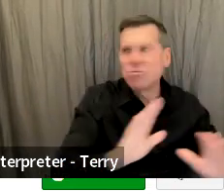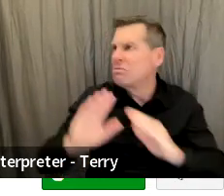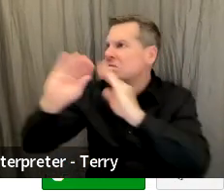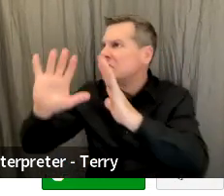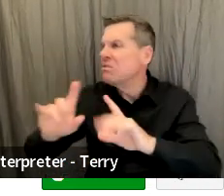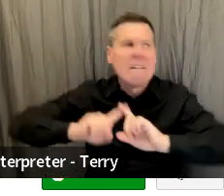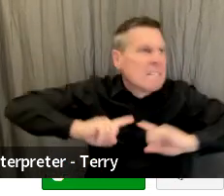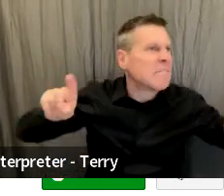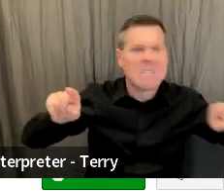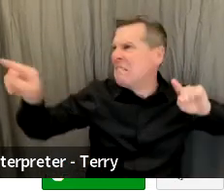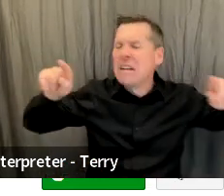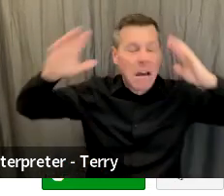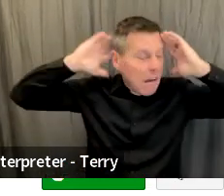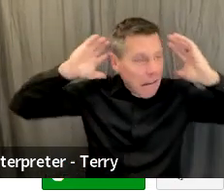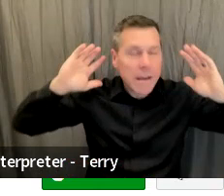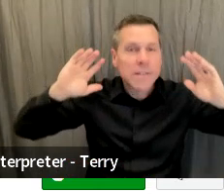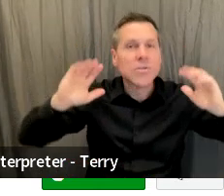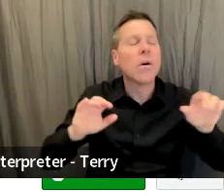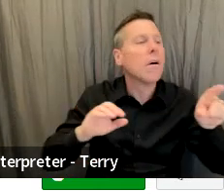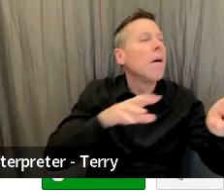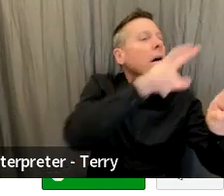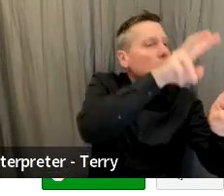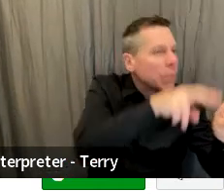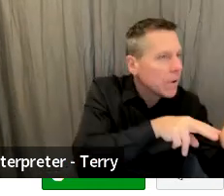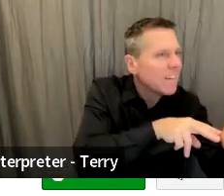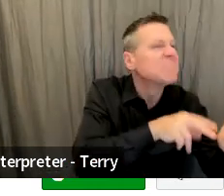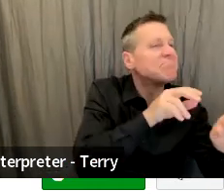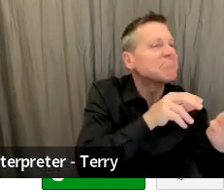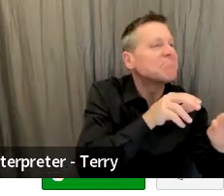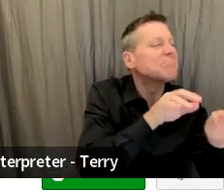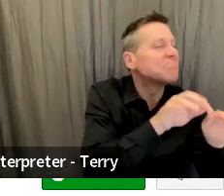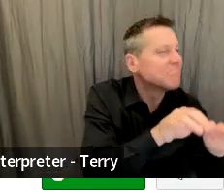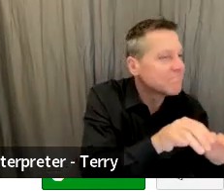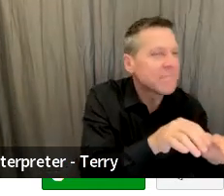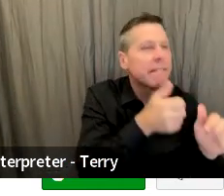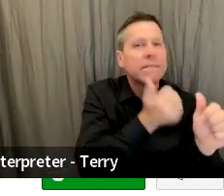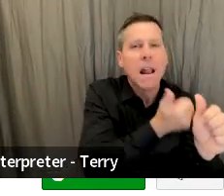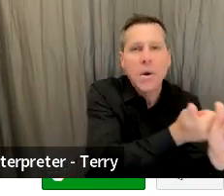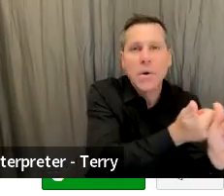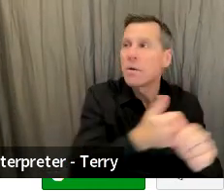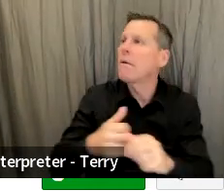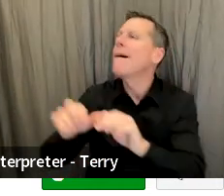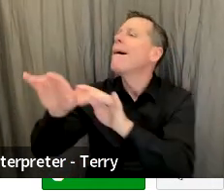And it also has reminders so that they can do their personalization as they move through the plug and play